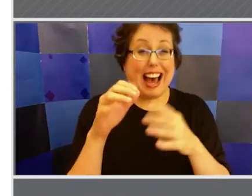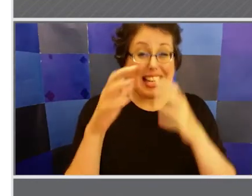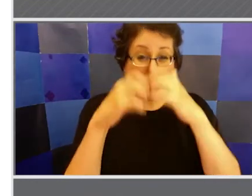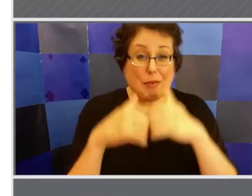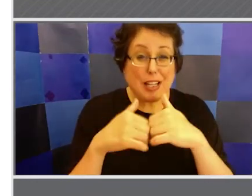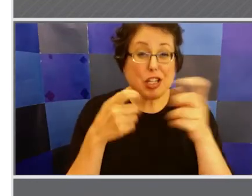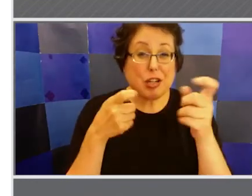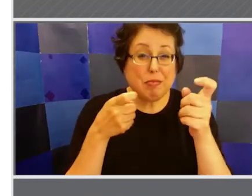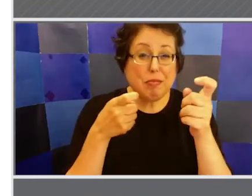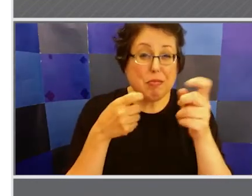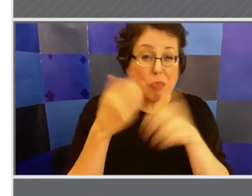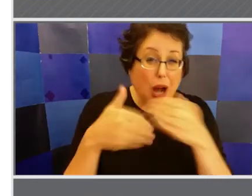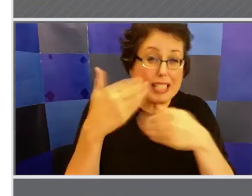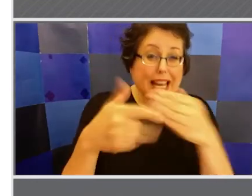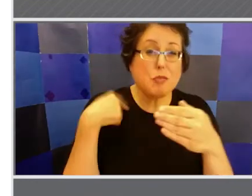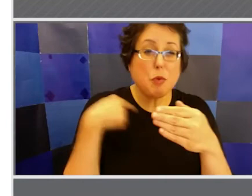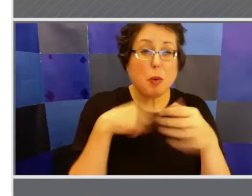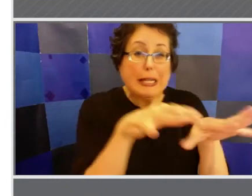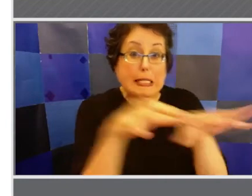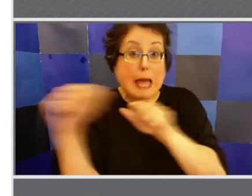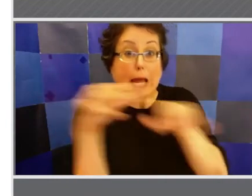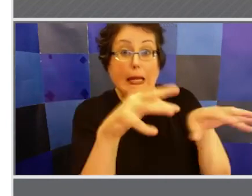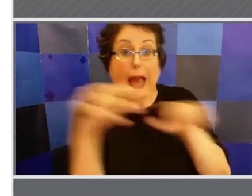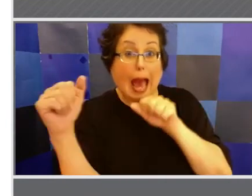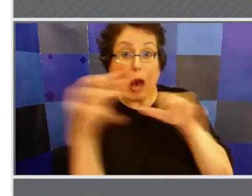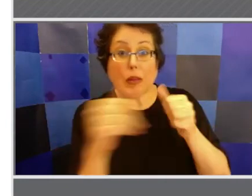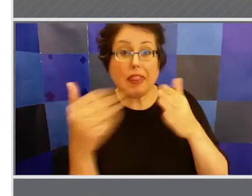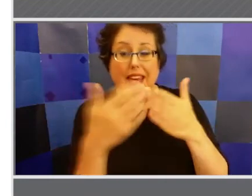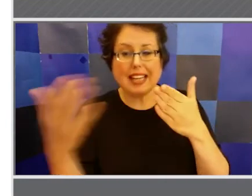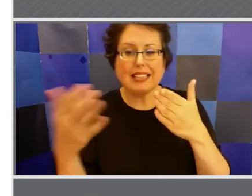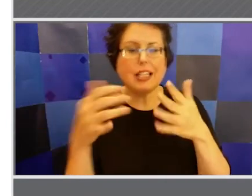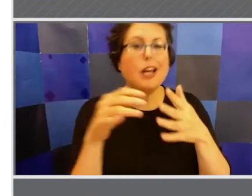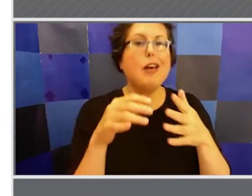of the structure in the opposite order of which they were installed so for example you